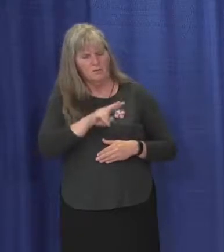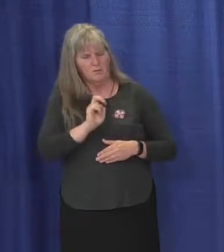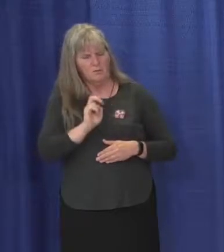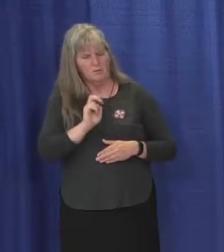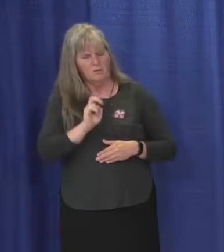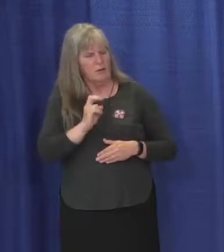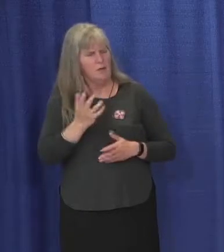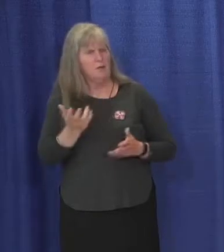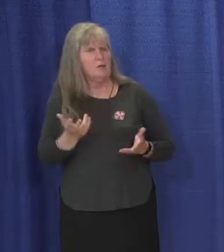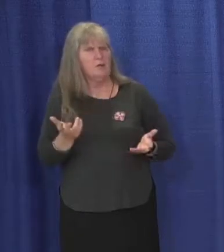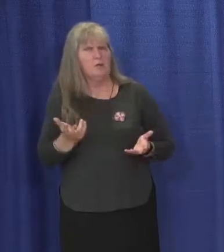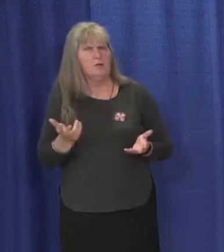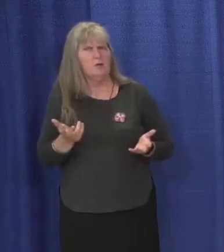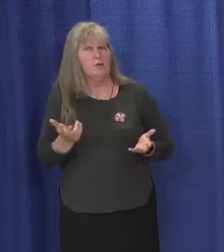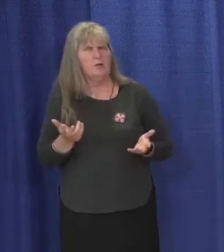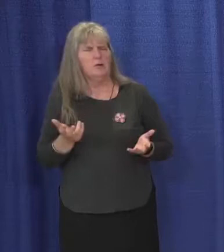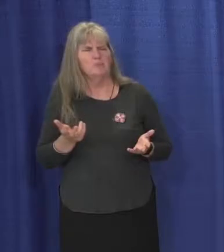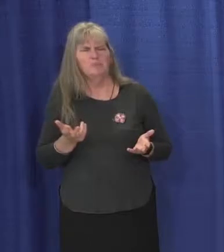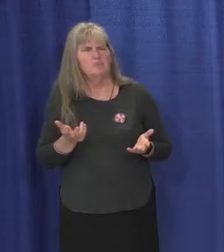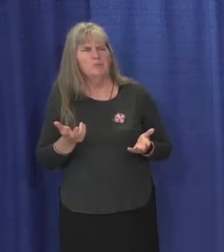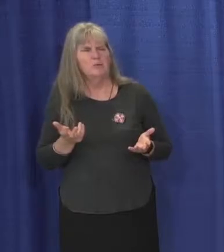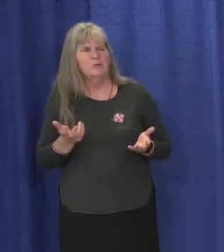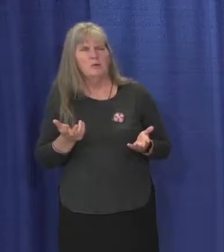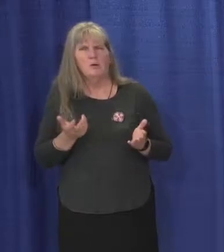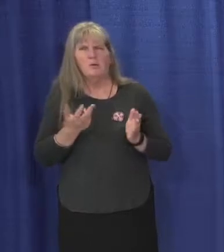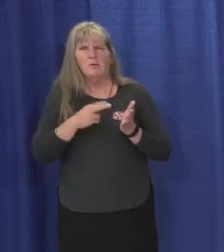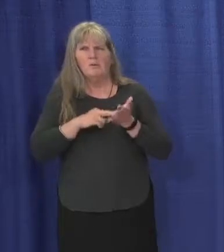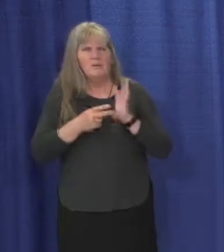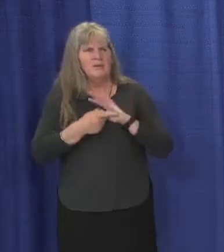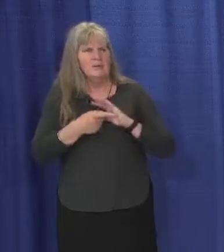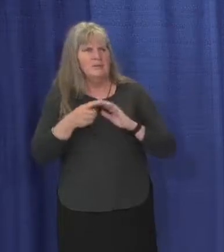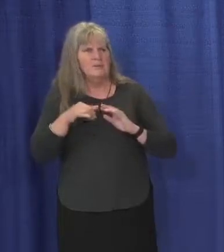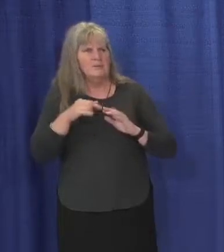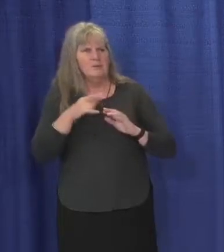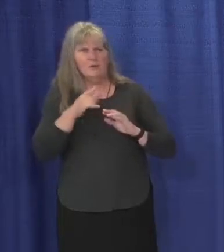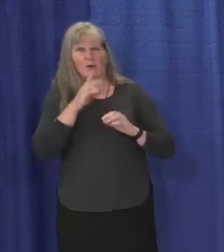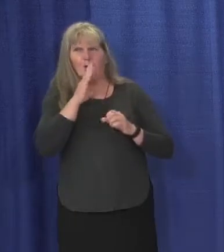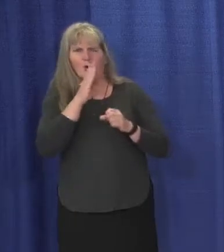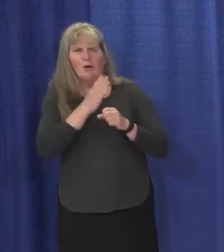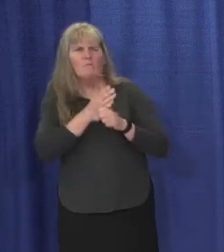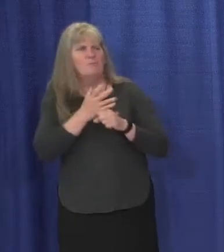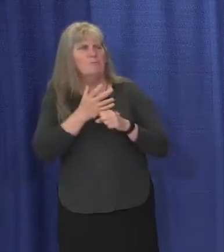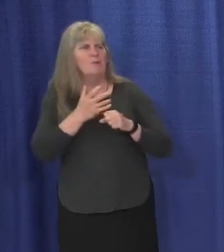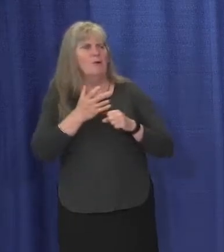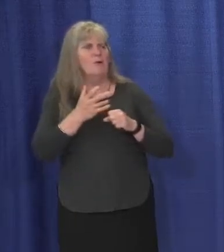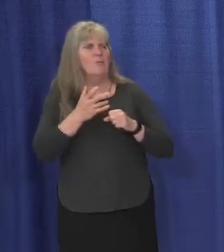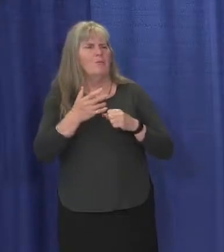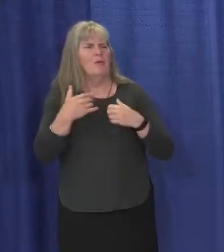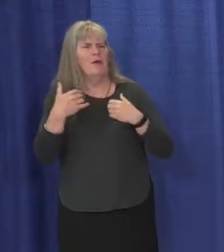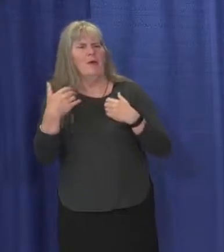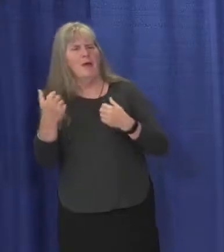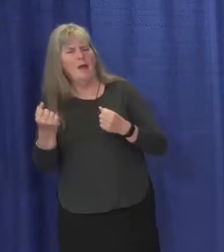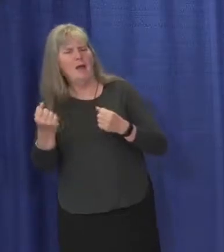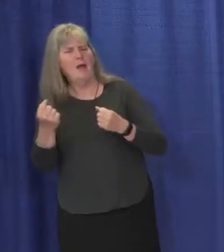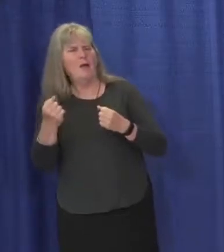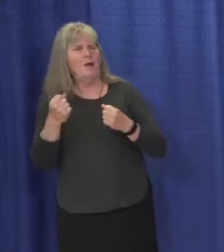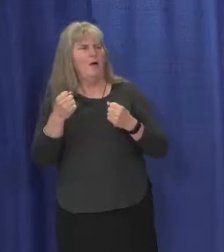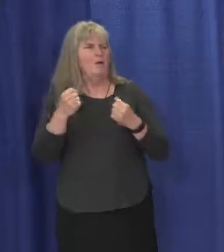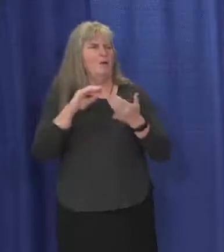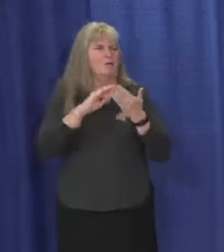But he said Whitehorse had 200 elsewhere. It is not related to confirming people who have recovered and